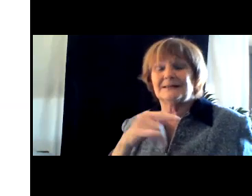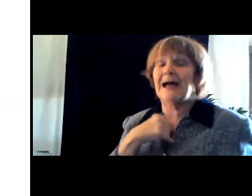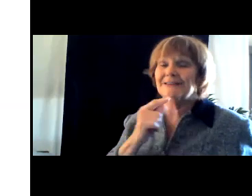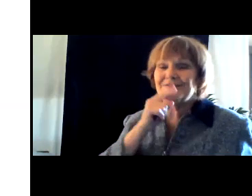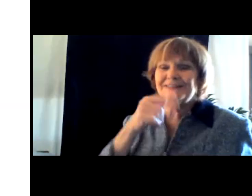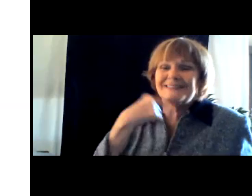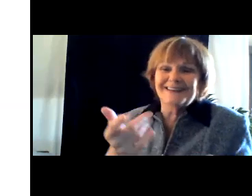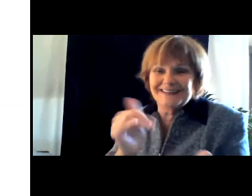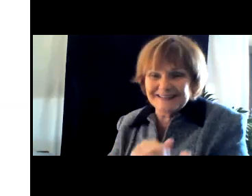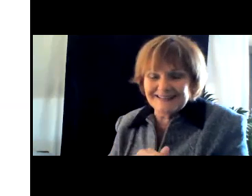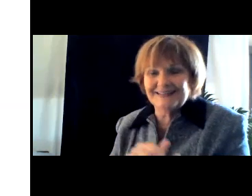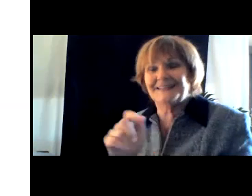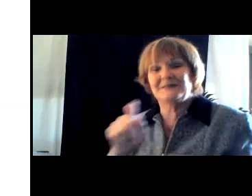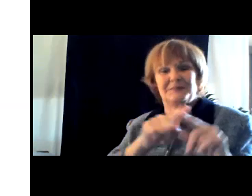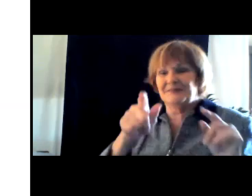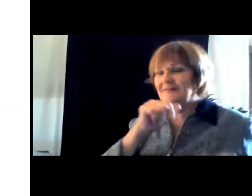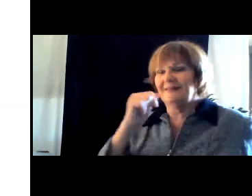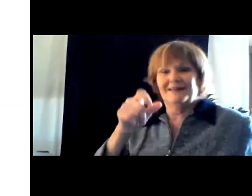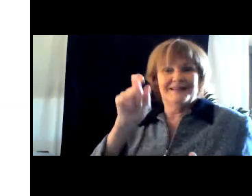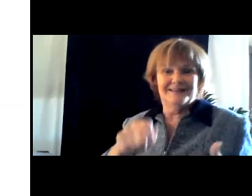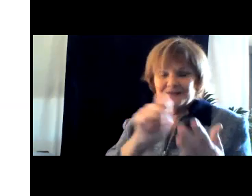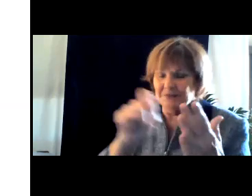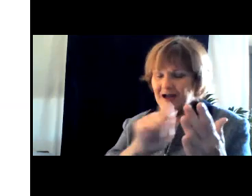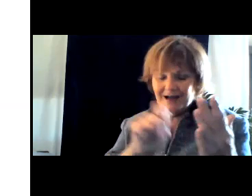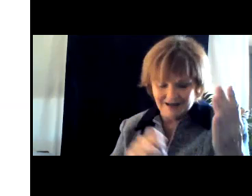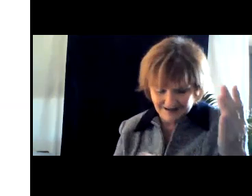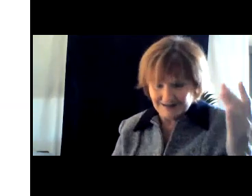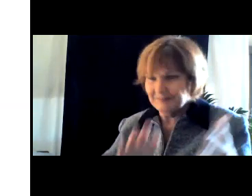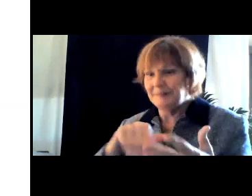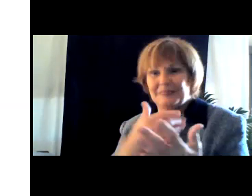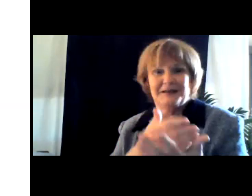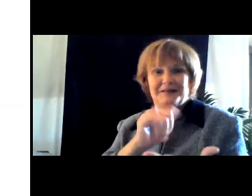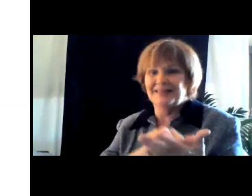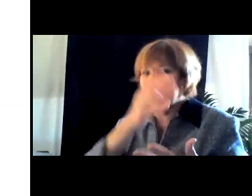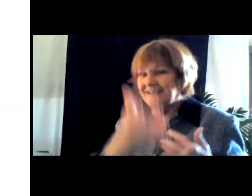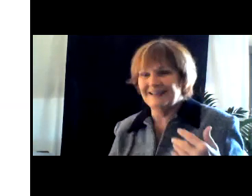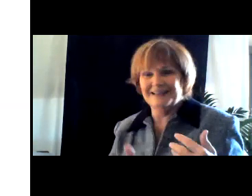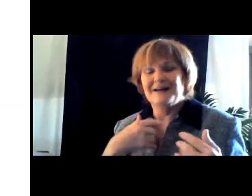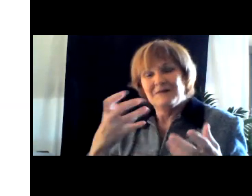But you do not need to write down every single thing that's on these slides. I do wanna make that clear for folks so that you're not so frazzled throughout.